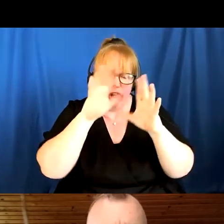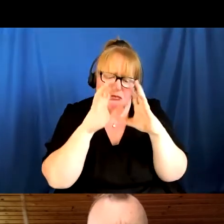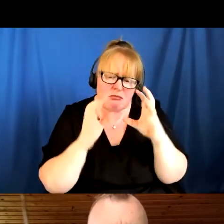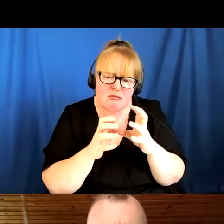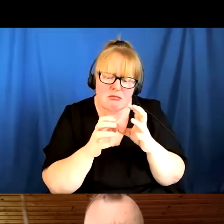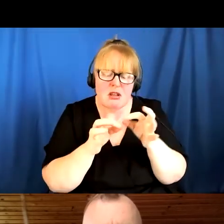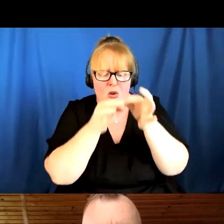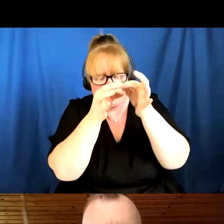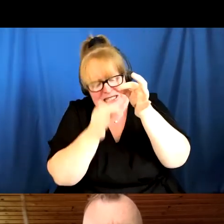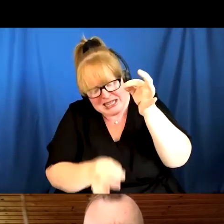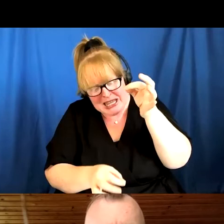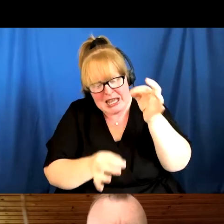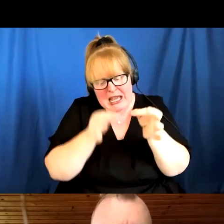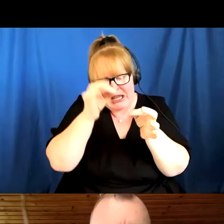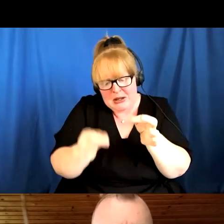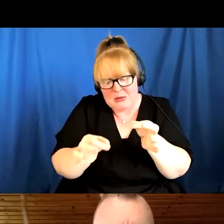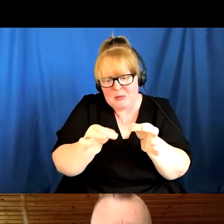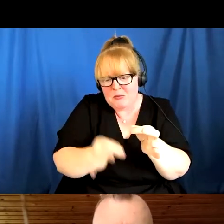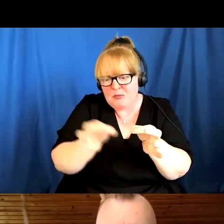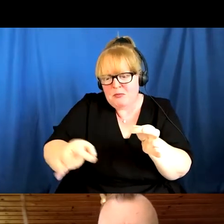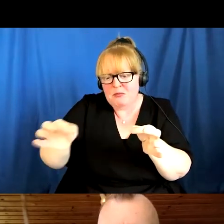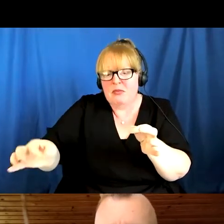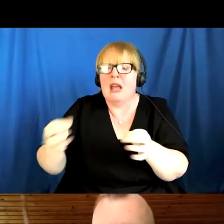And then we had a kind of procession of these birds through the town, which everybody joined